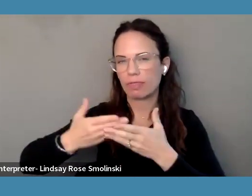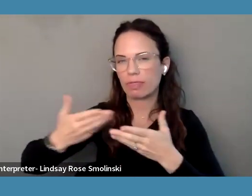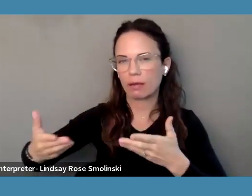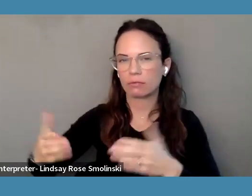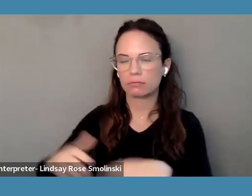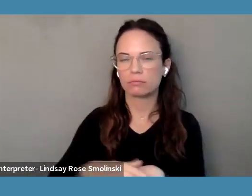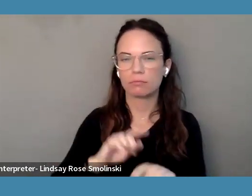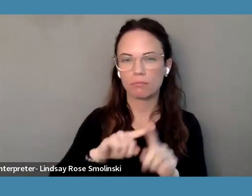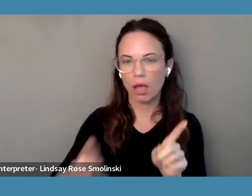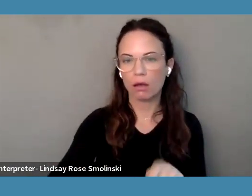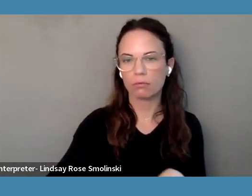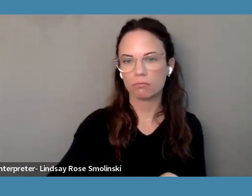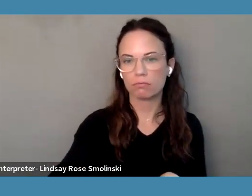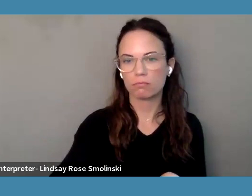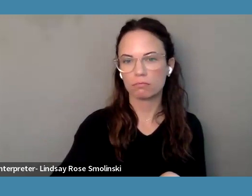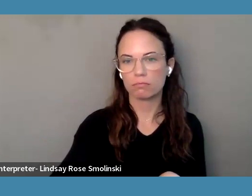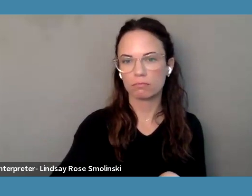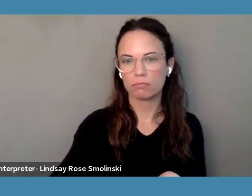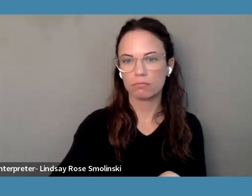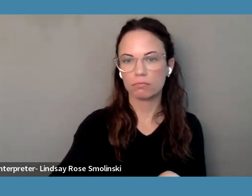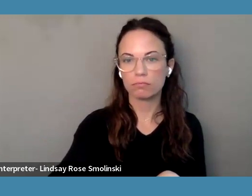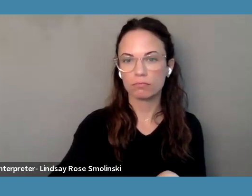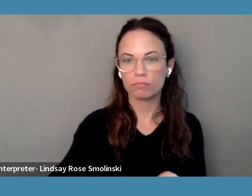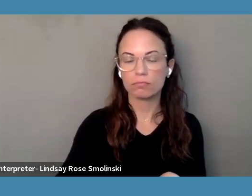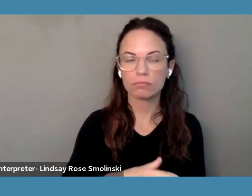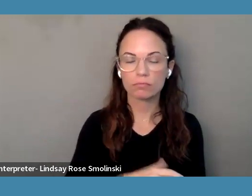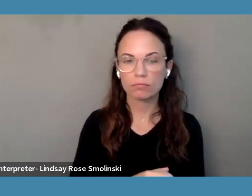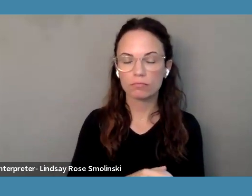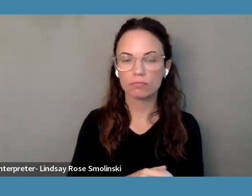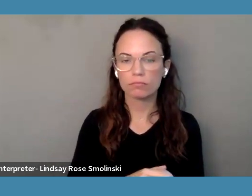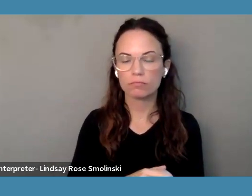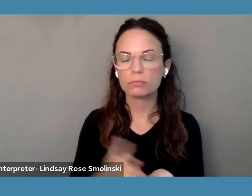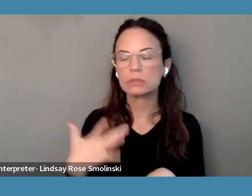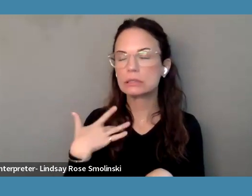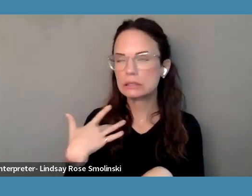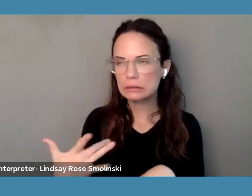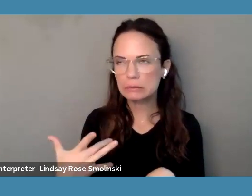but usually between four and six weeks.